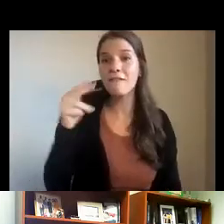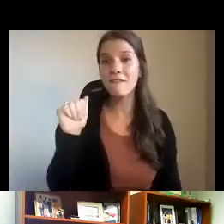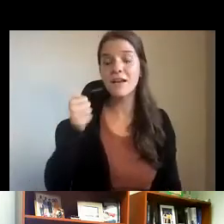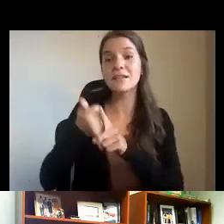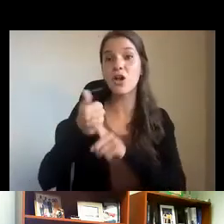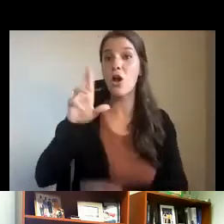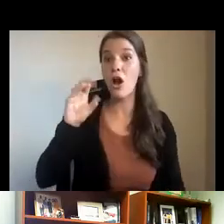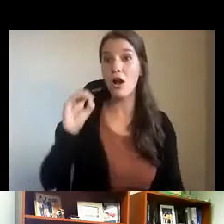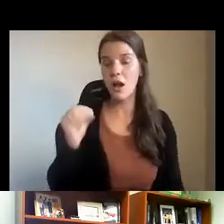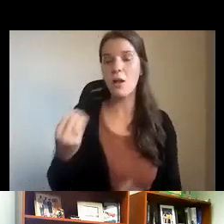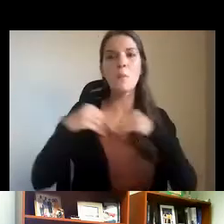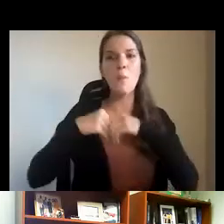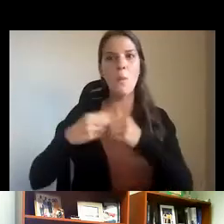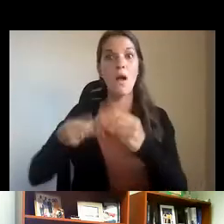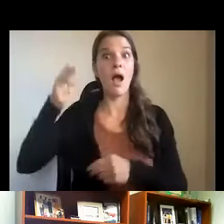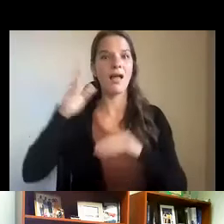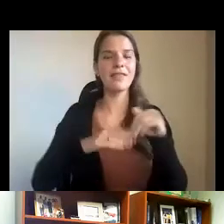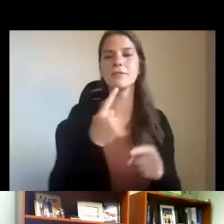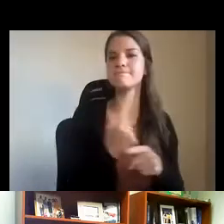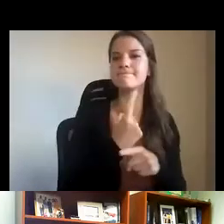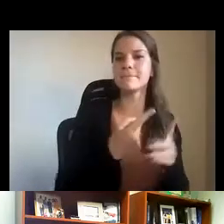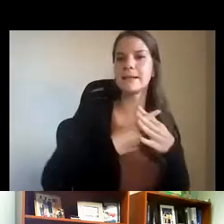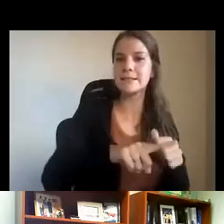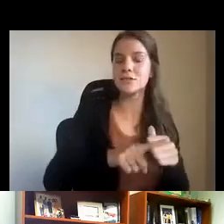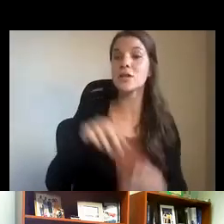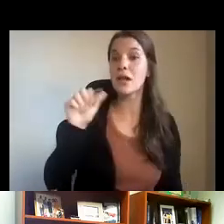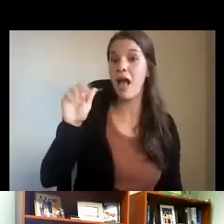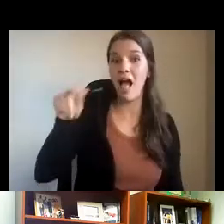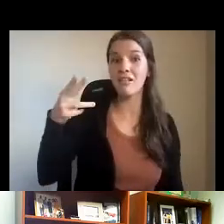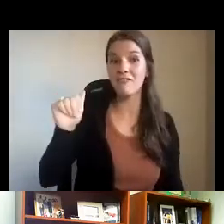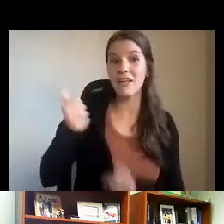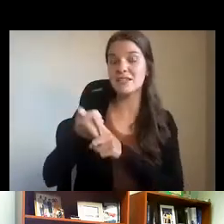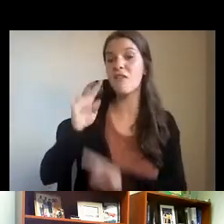than the initial strain. The alpha strain had an R naught of four to five, and the delta strain